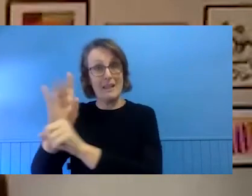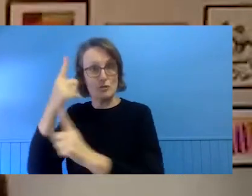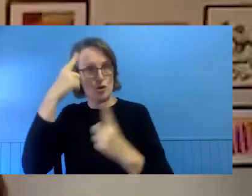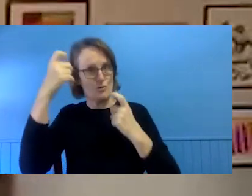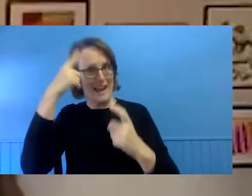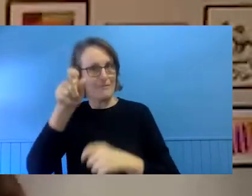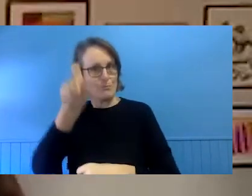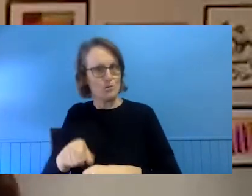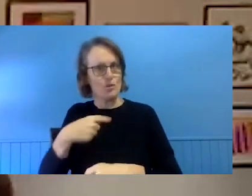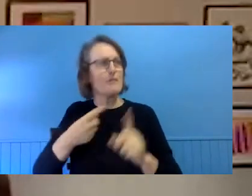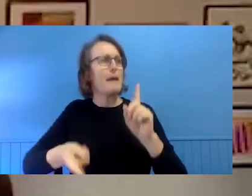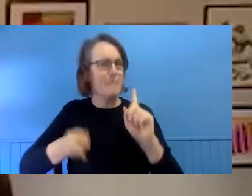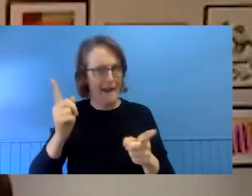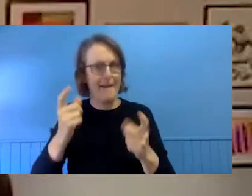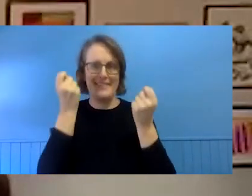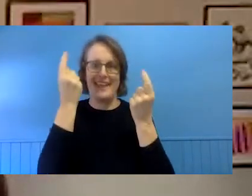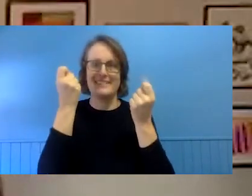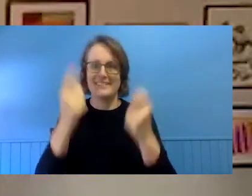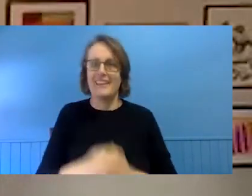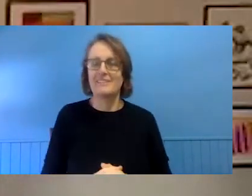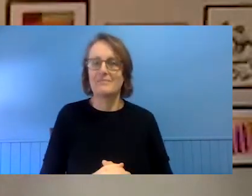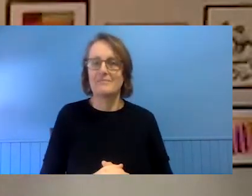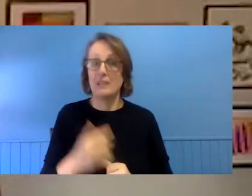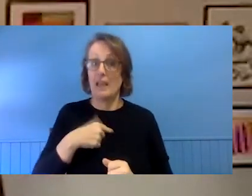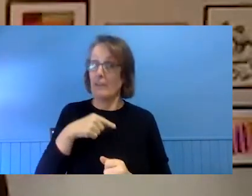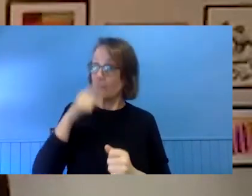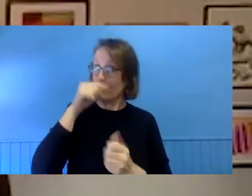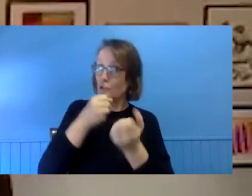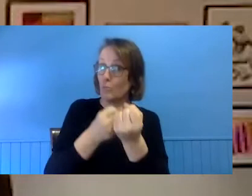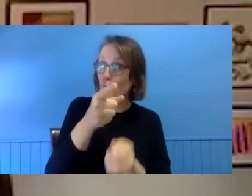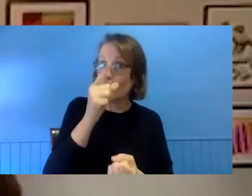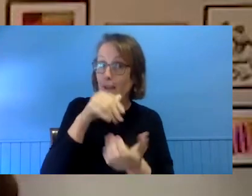really get it on a fundamental level and are here to support you. Monica